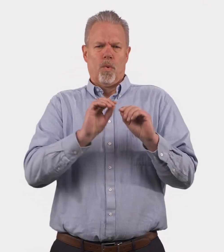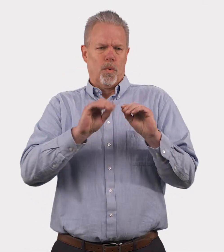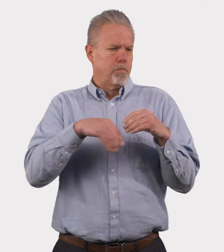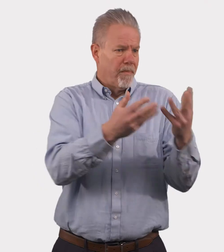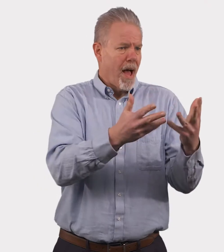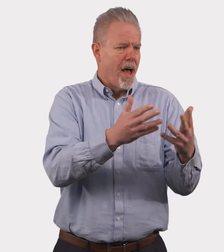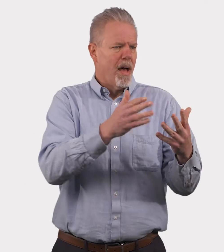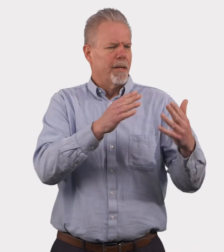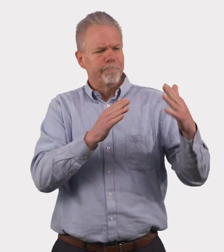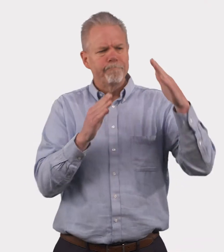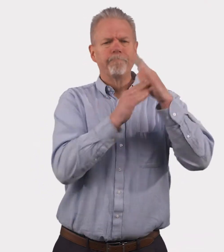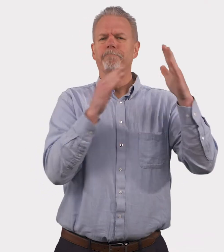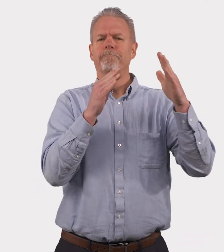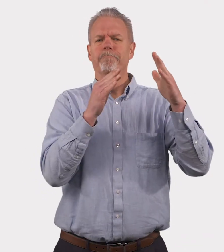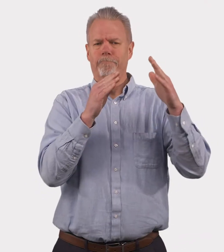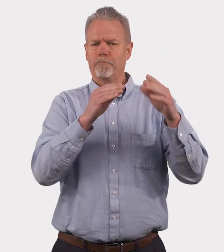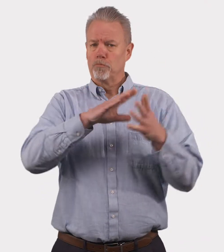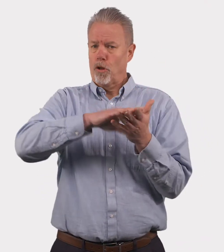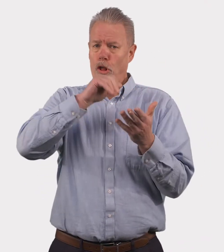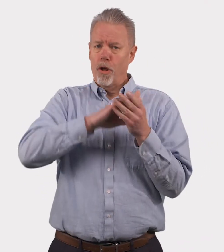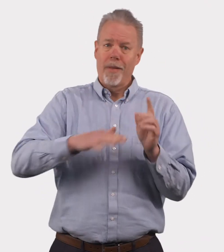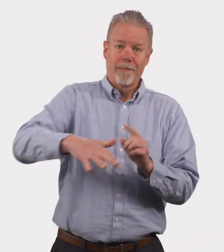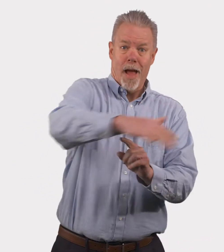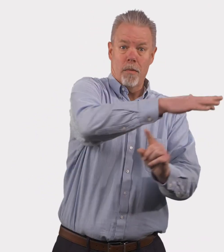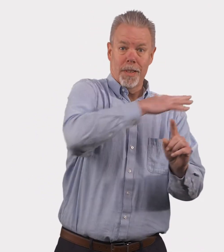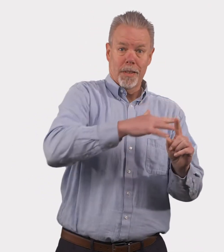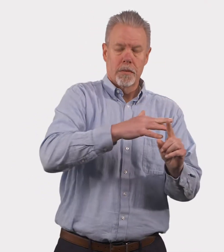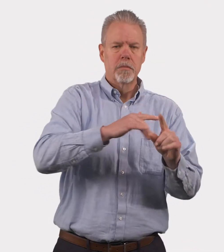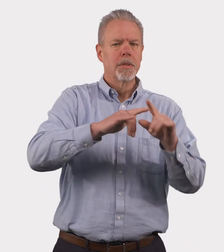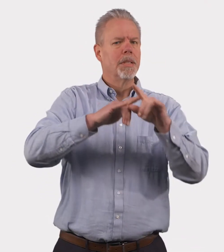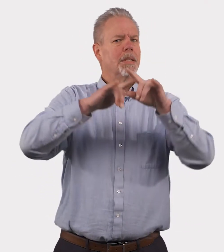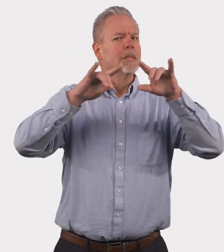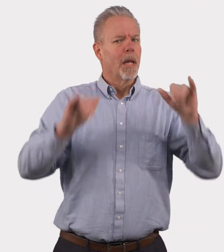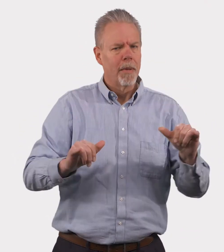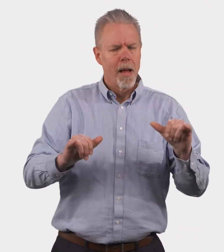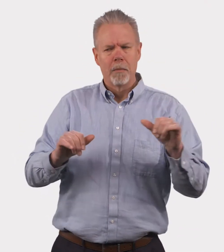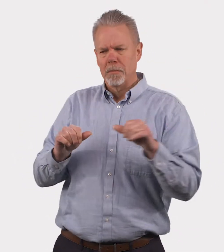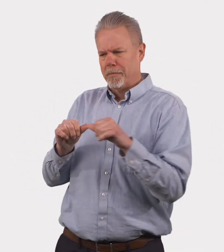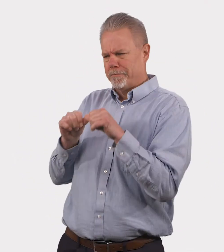We have been mindful of the need to provide a quality learning environment